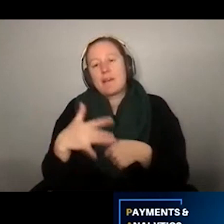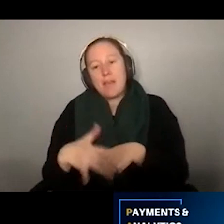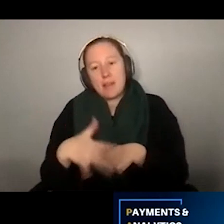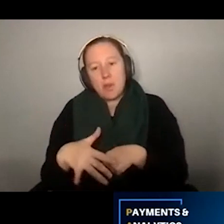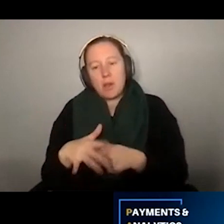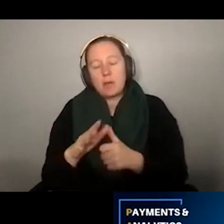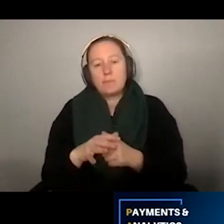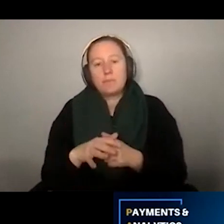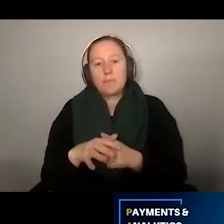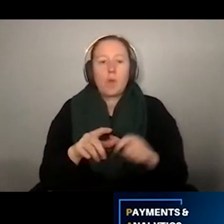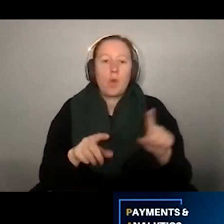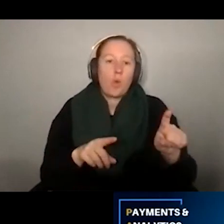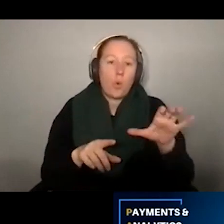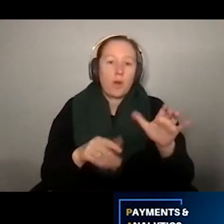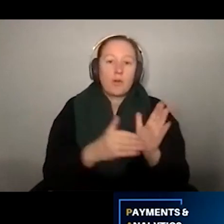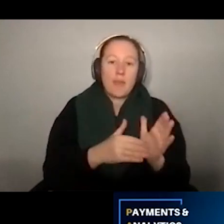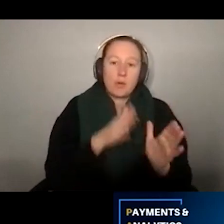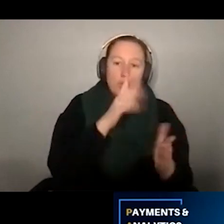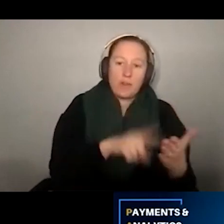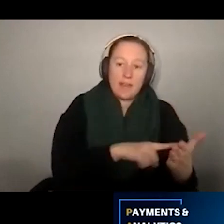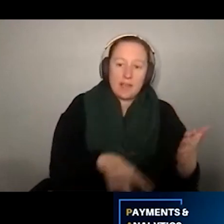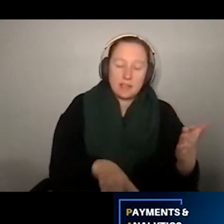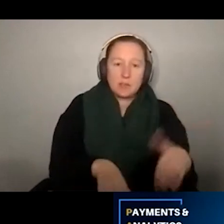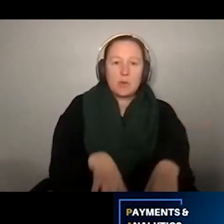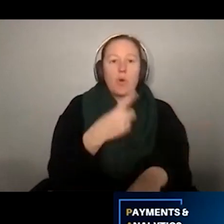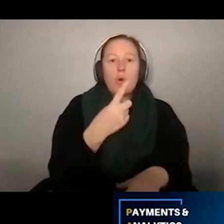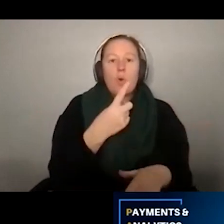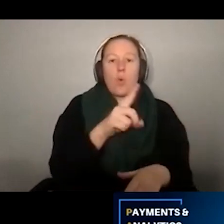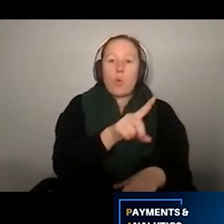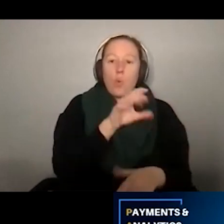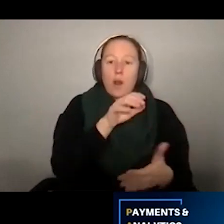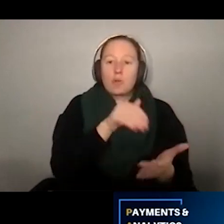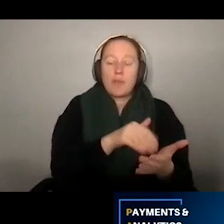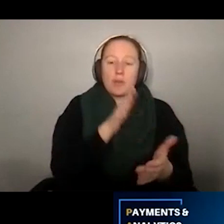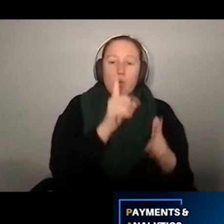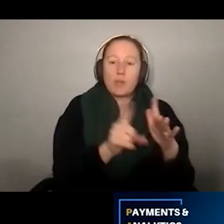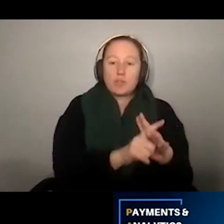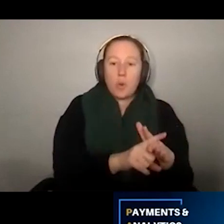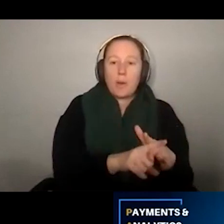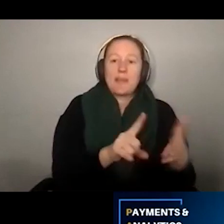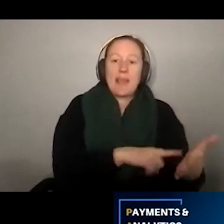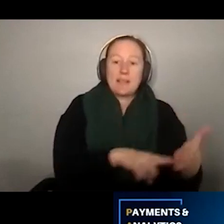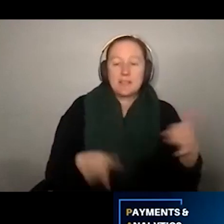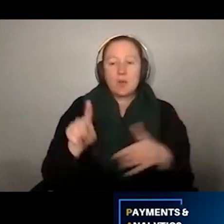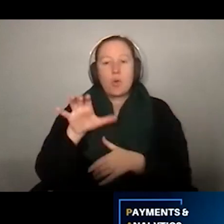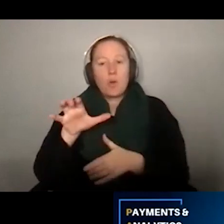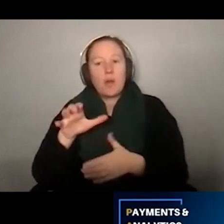100,000 of that is canceling. 100,000 would show up in the canceling column, and 100,000 would show up in the non-canceling column.